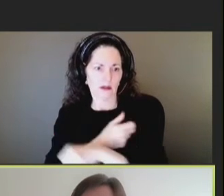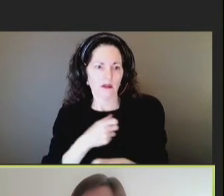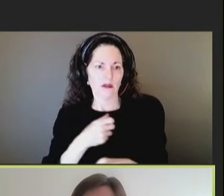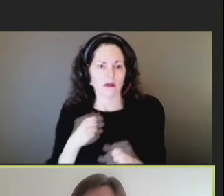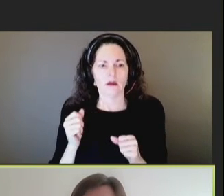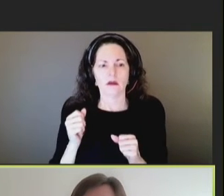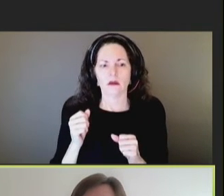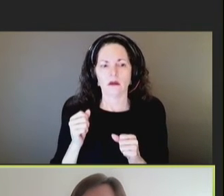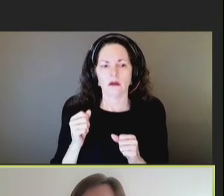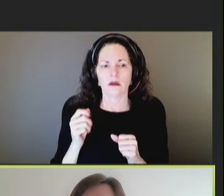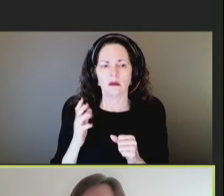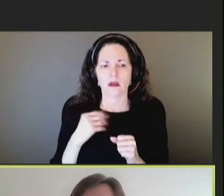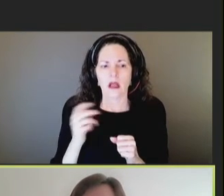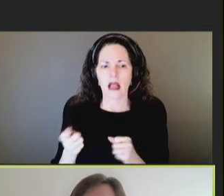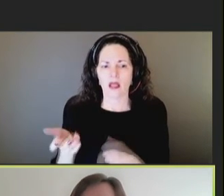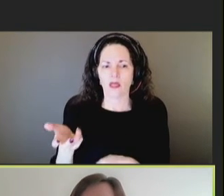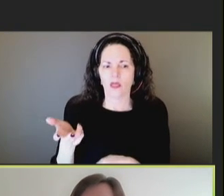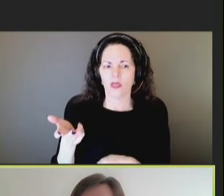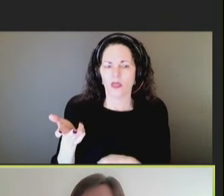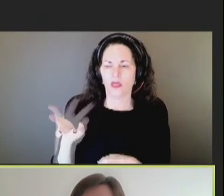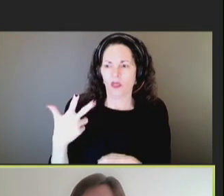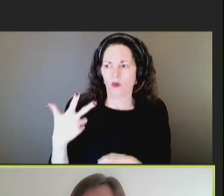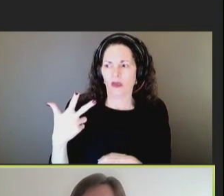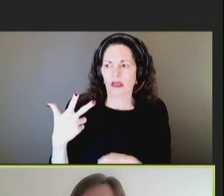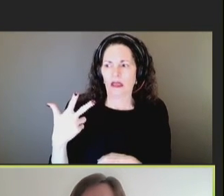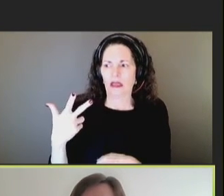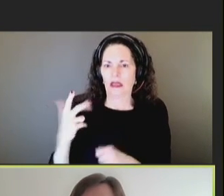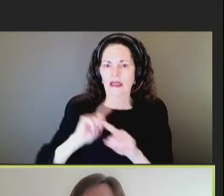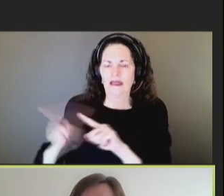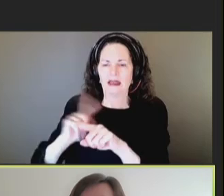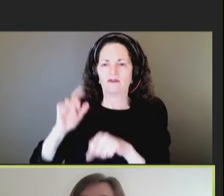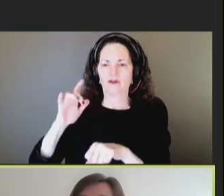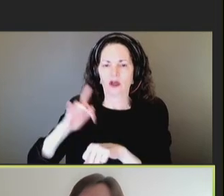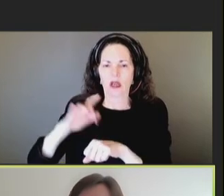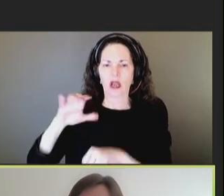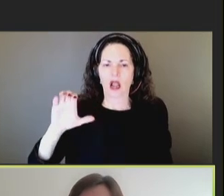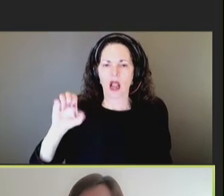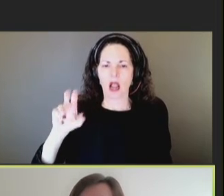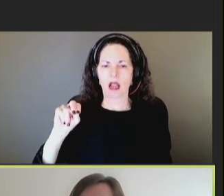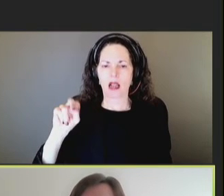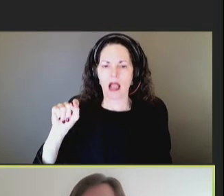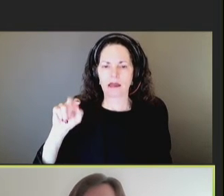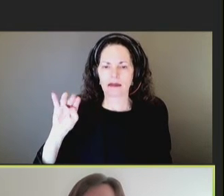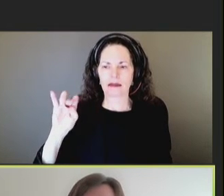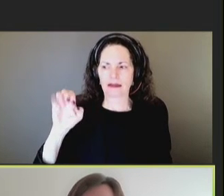three continents, but also our filled-finished capabilities in many other countries around the